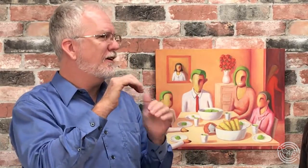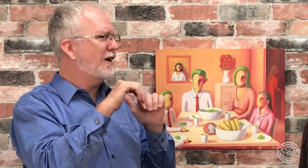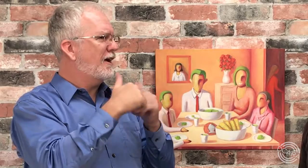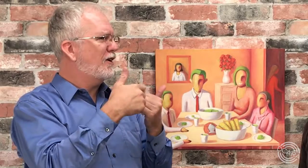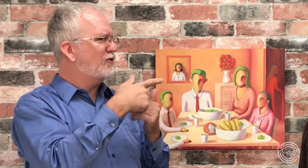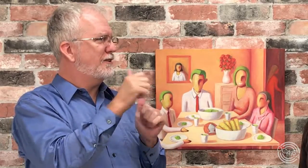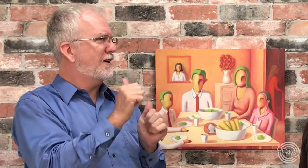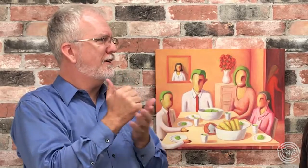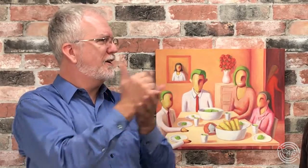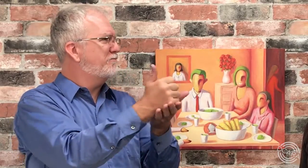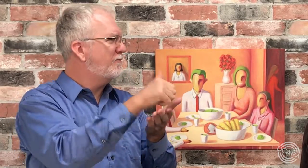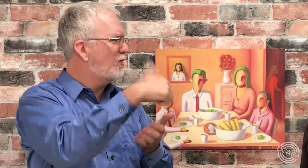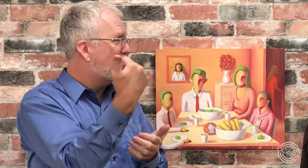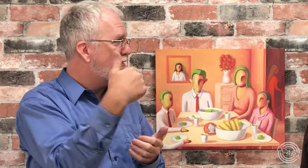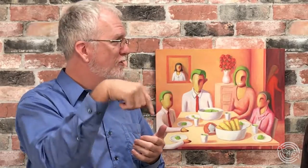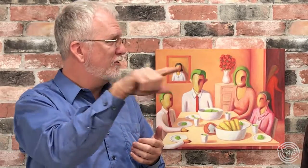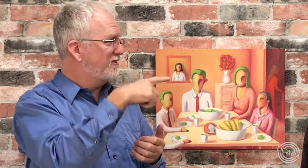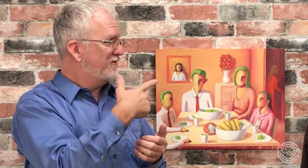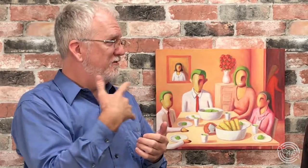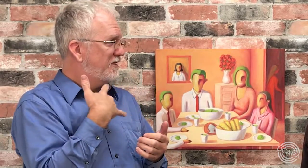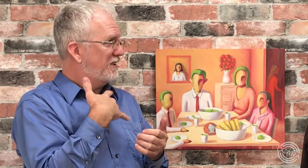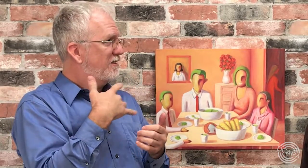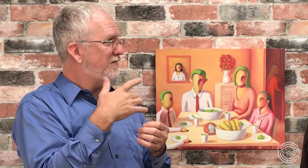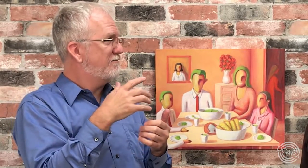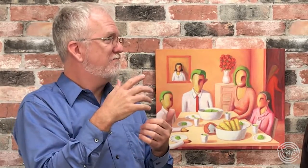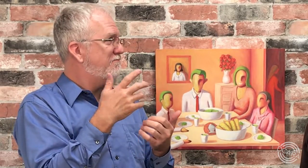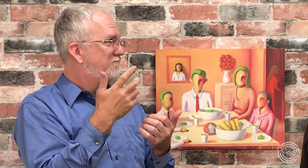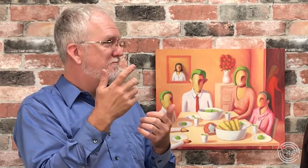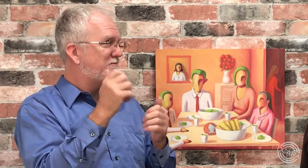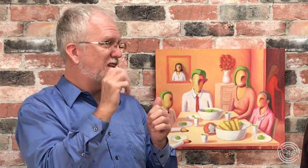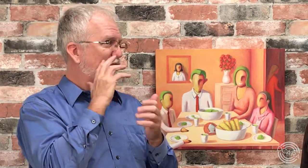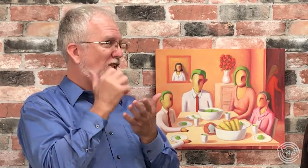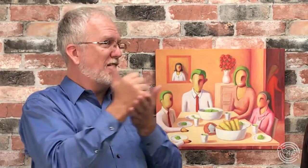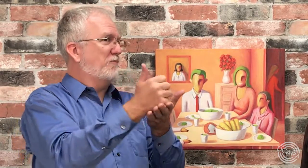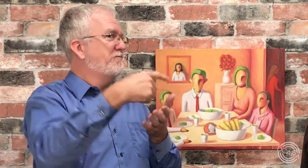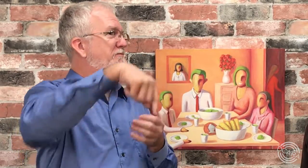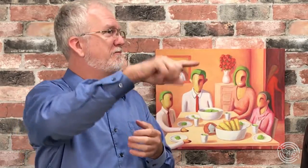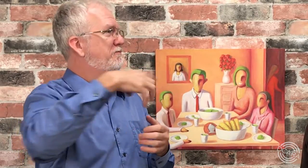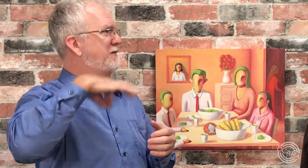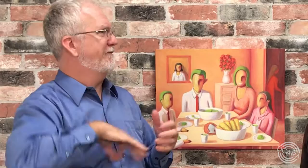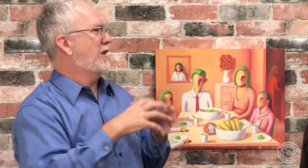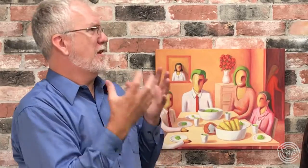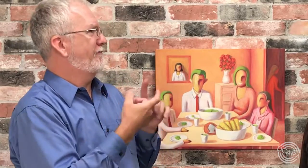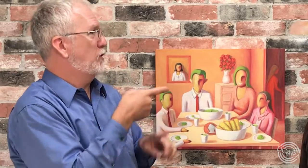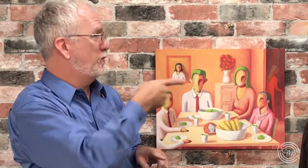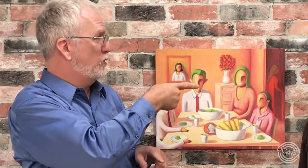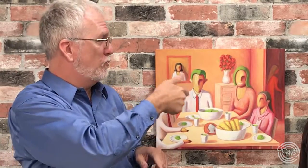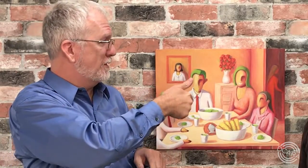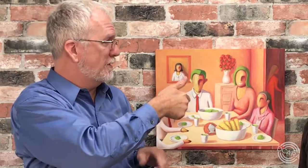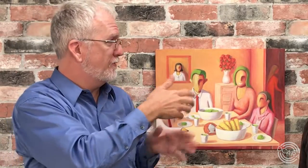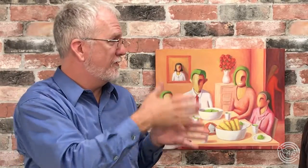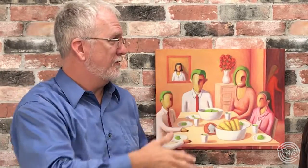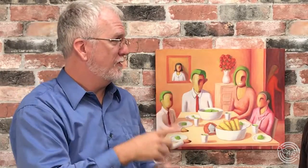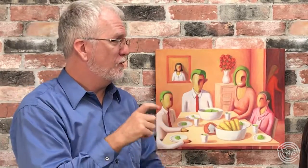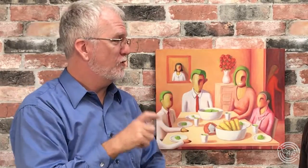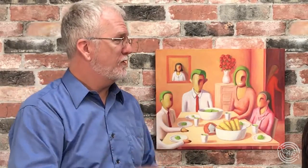You picked up ways to help families who can benefit from your experience. Right?